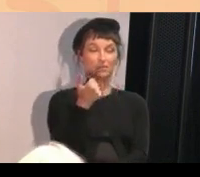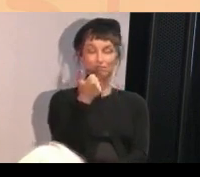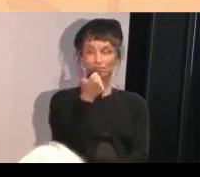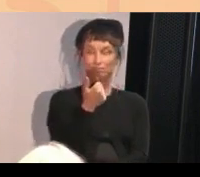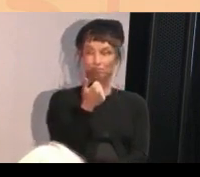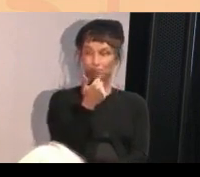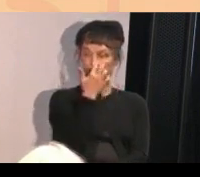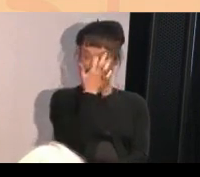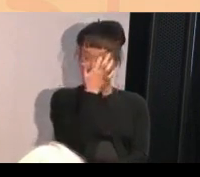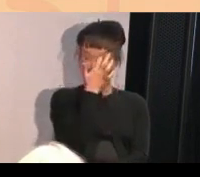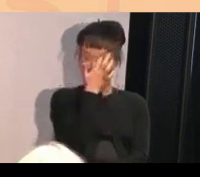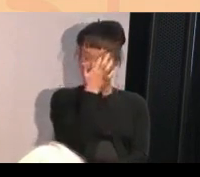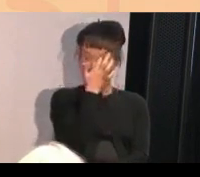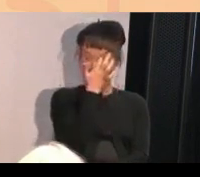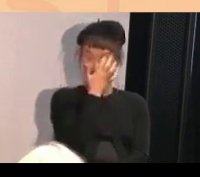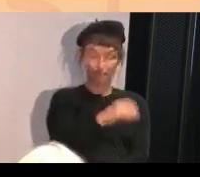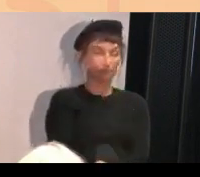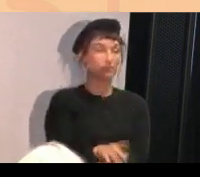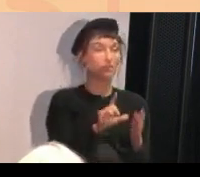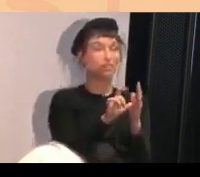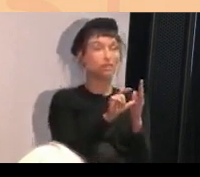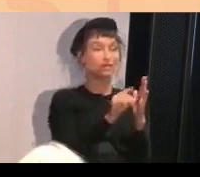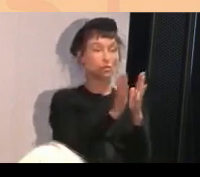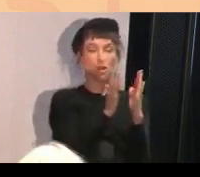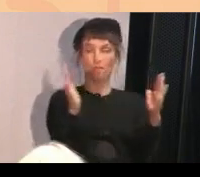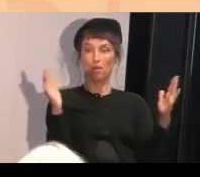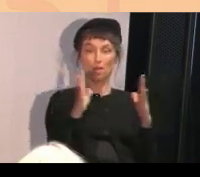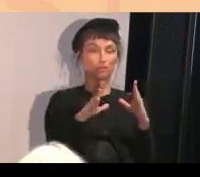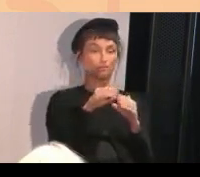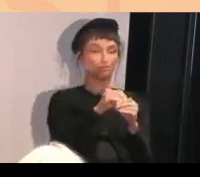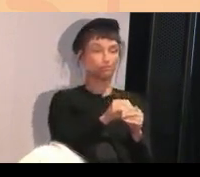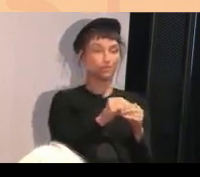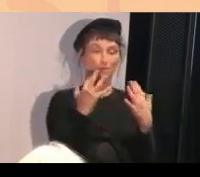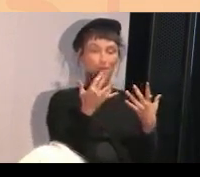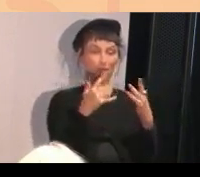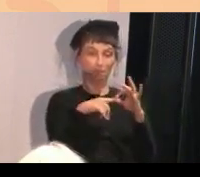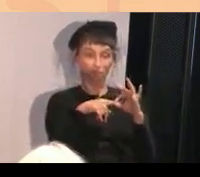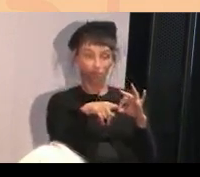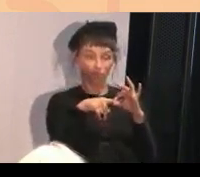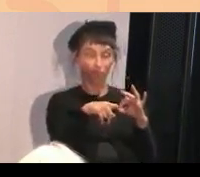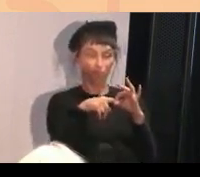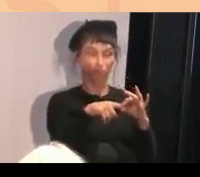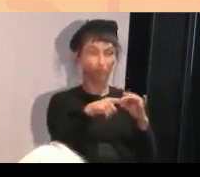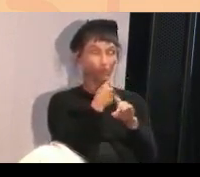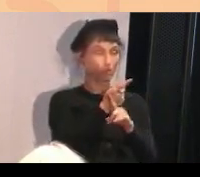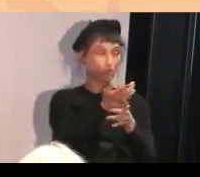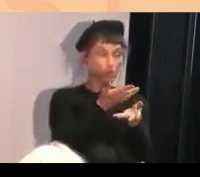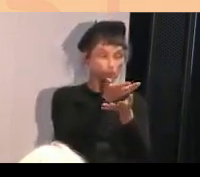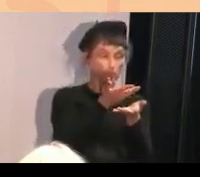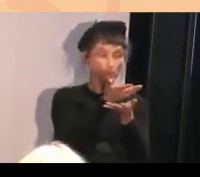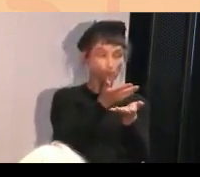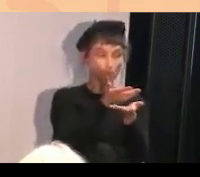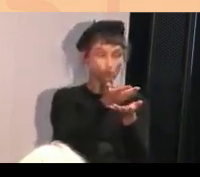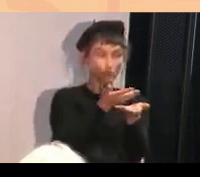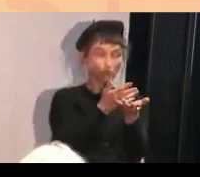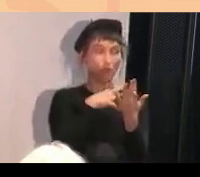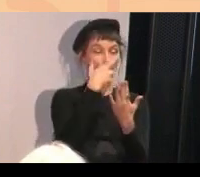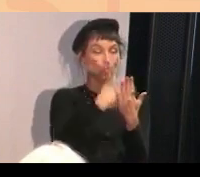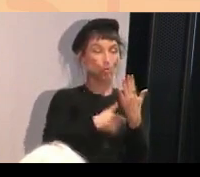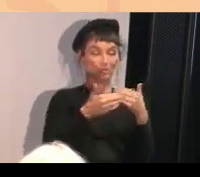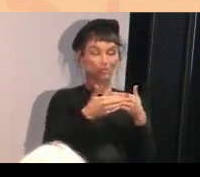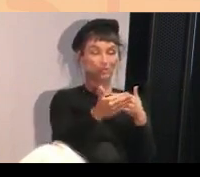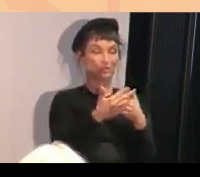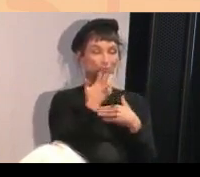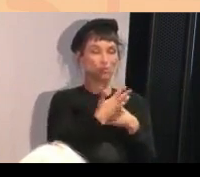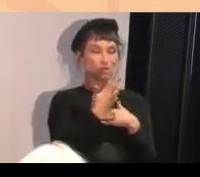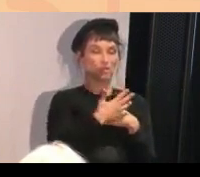the timeline also includes numerous inquiries consultations and reports since 1988, 81.